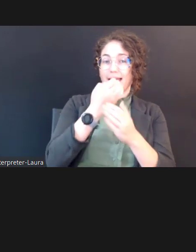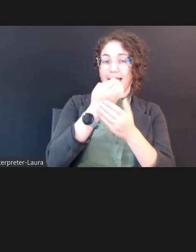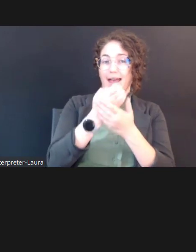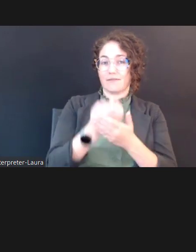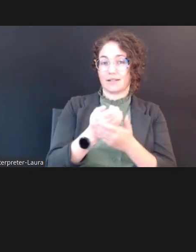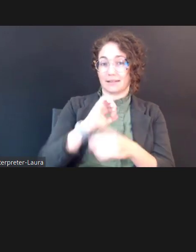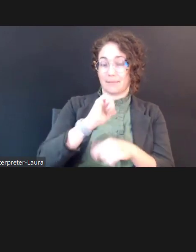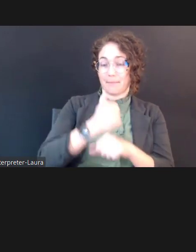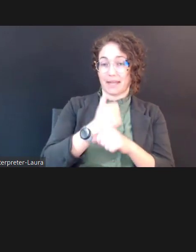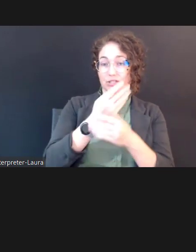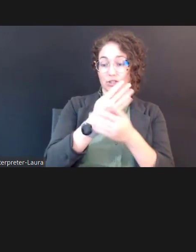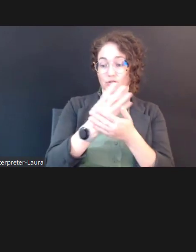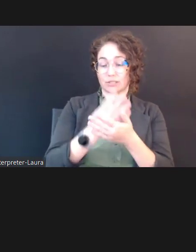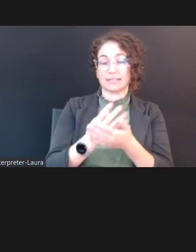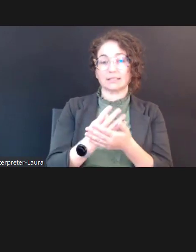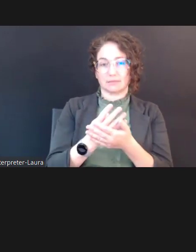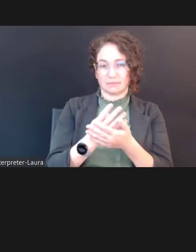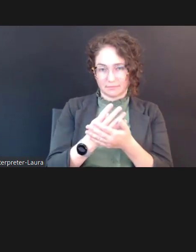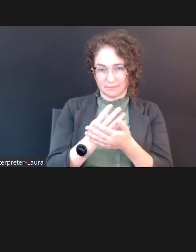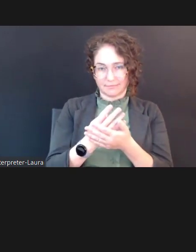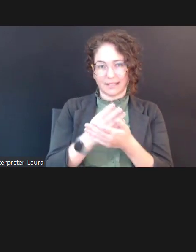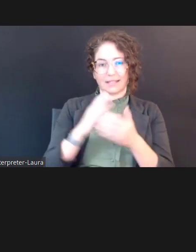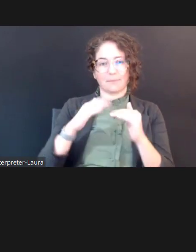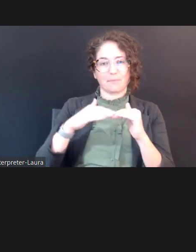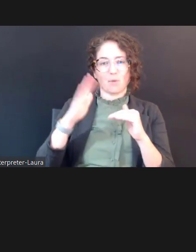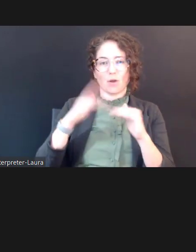Evidence-based screening is more than using a designated piece of equipment.